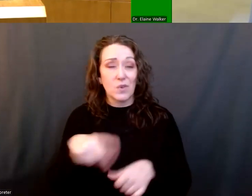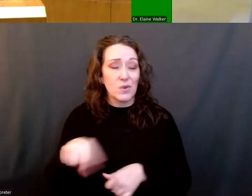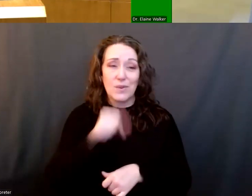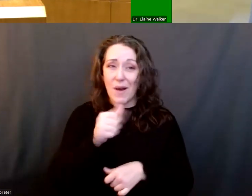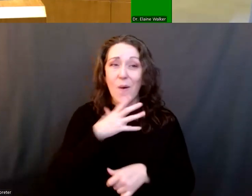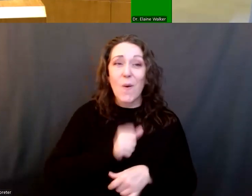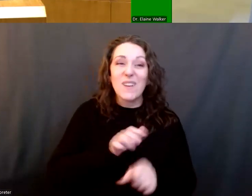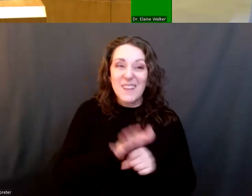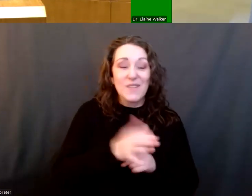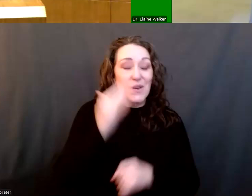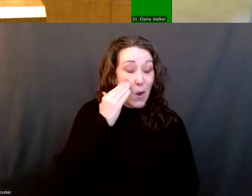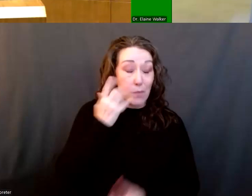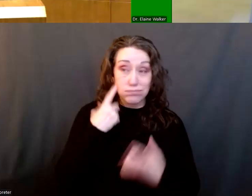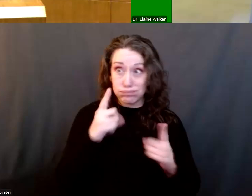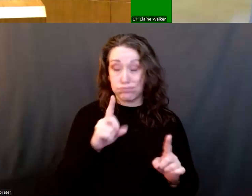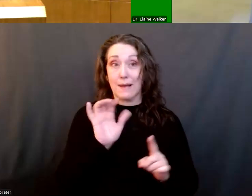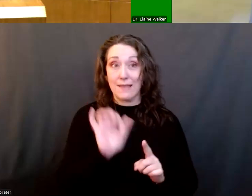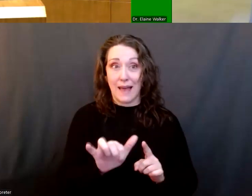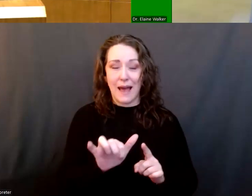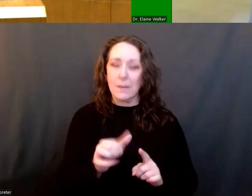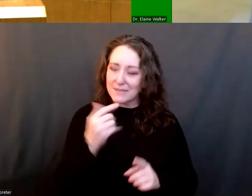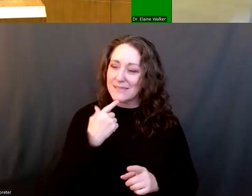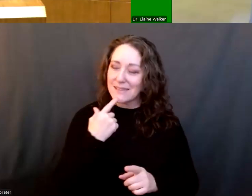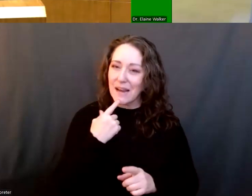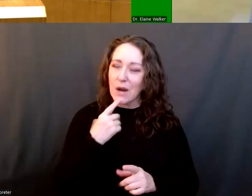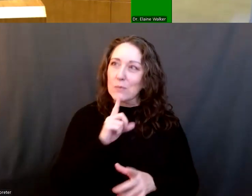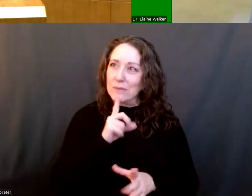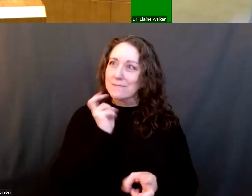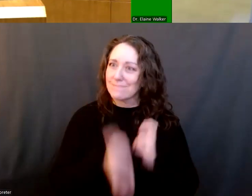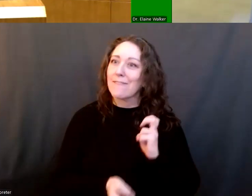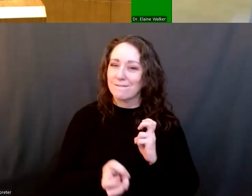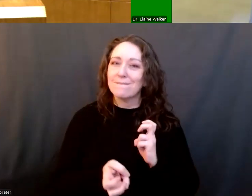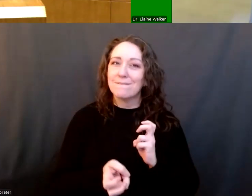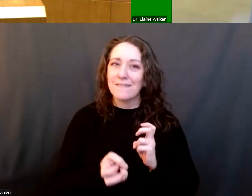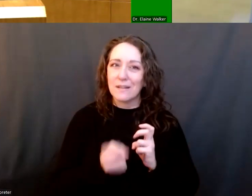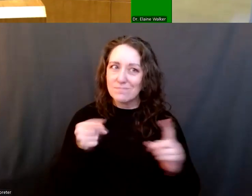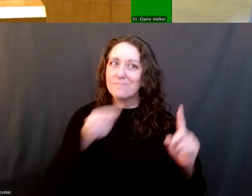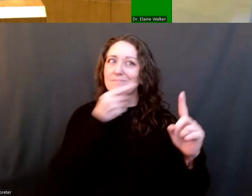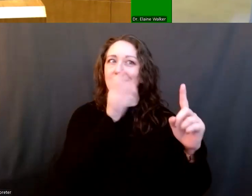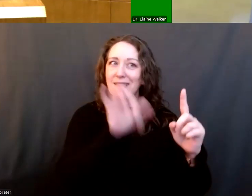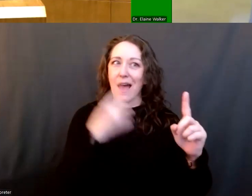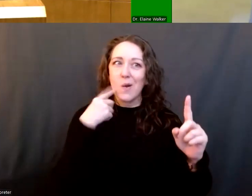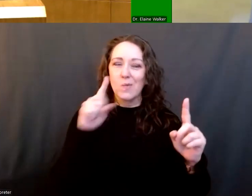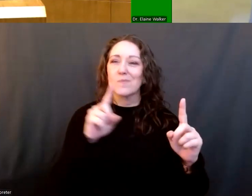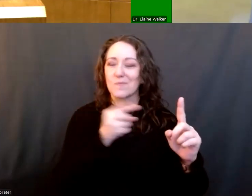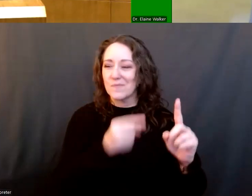what an accomplishment that is let me just say it's extremely difficult to reach that goal um